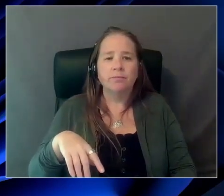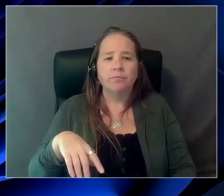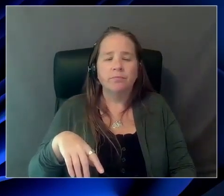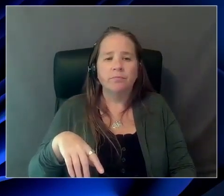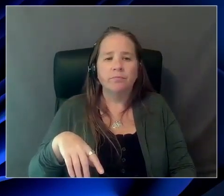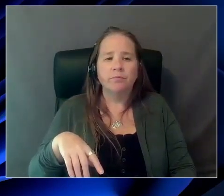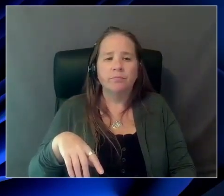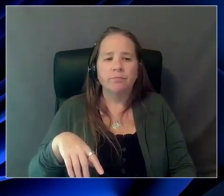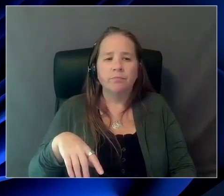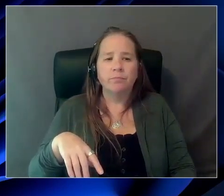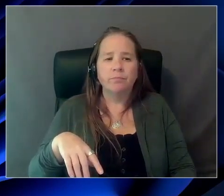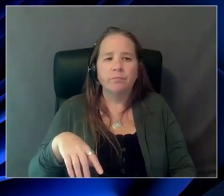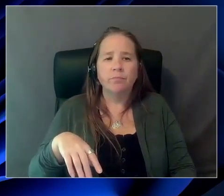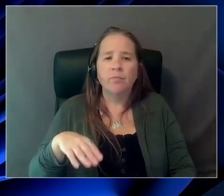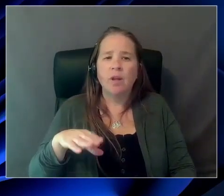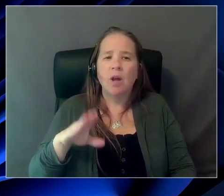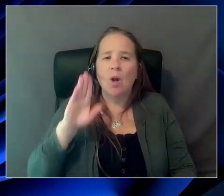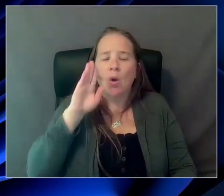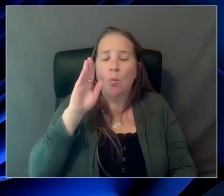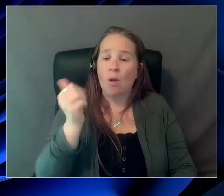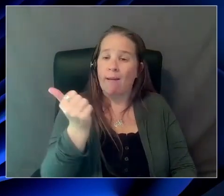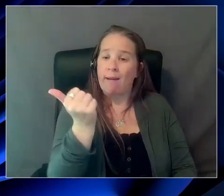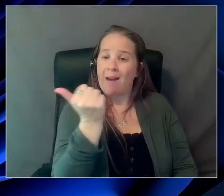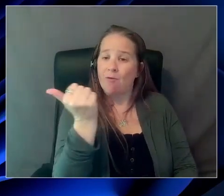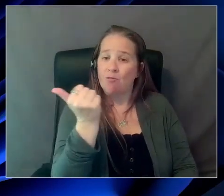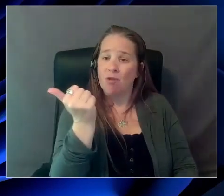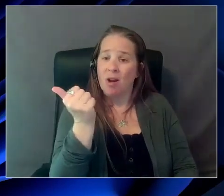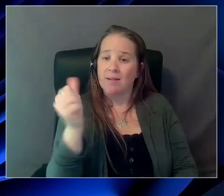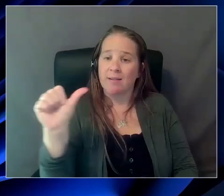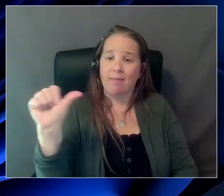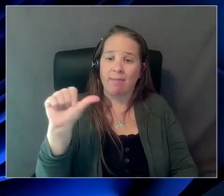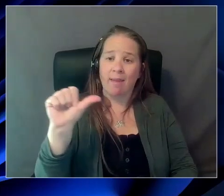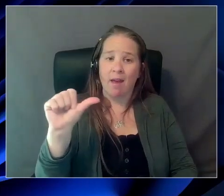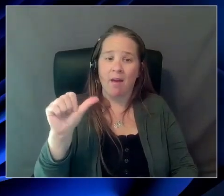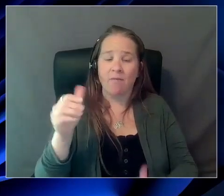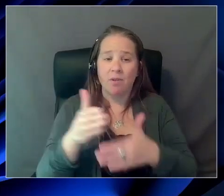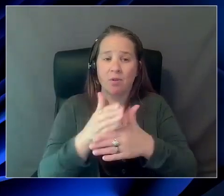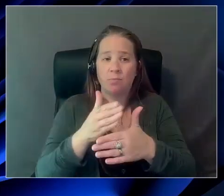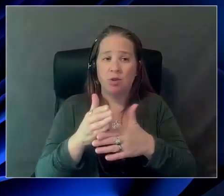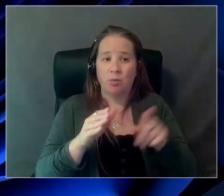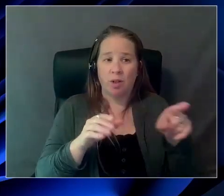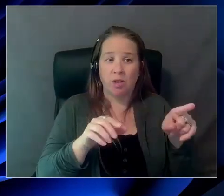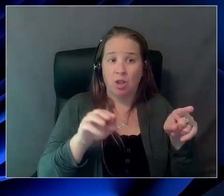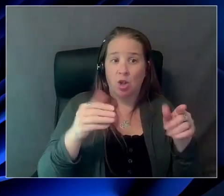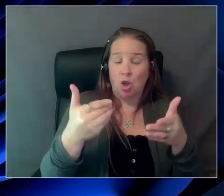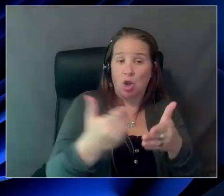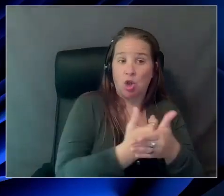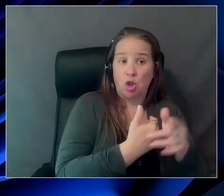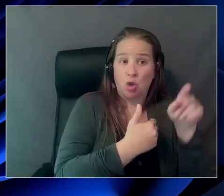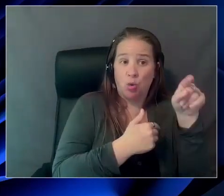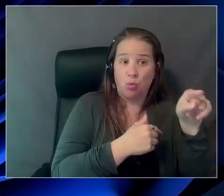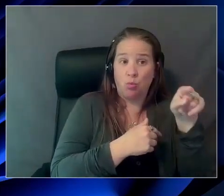and I actually arrow right and left between the items, so we're going to new, NOTE Confidence: 0.890163823846154